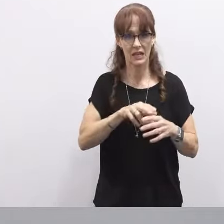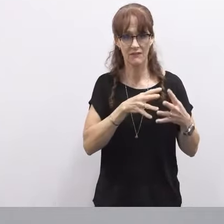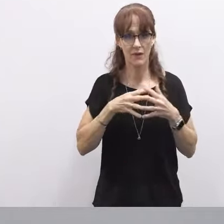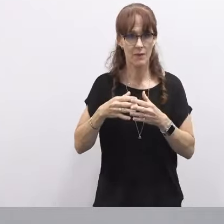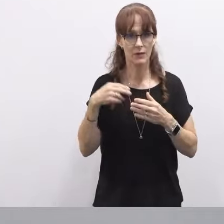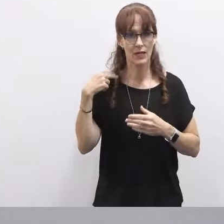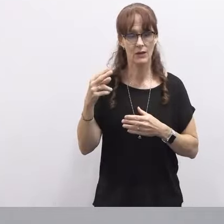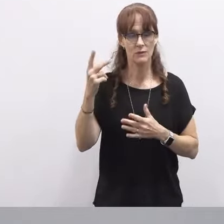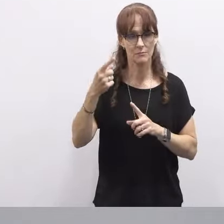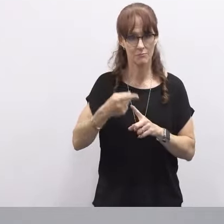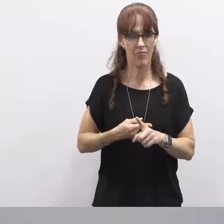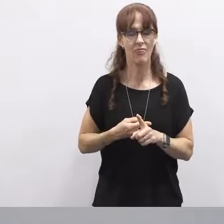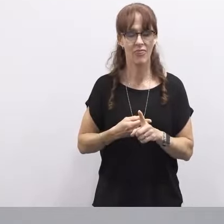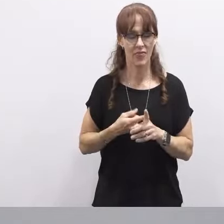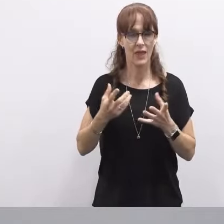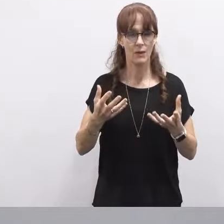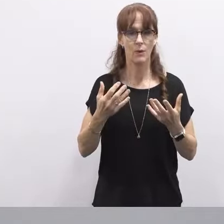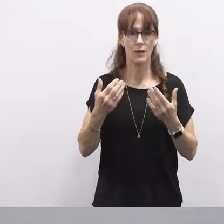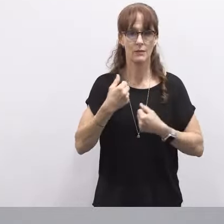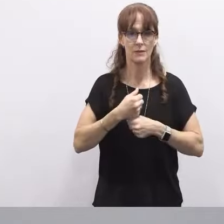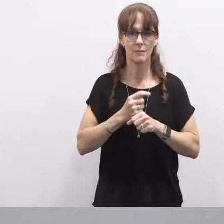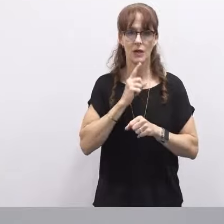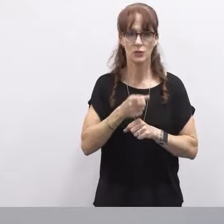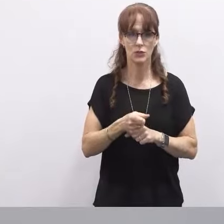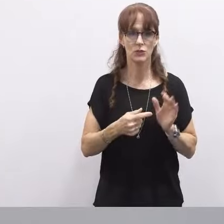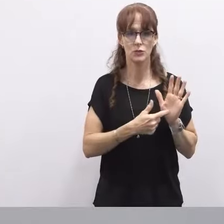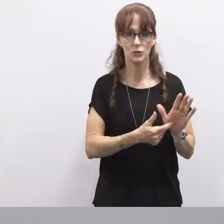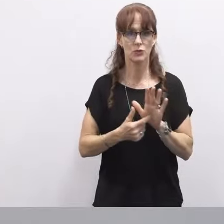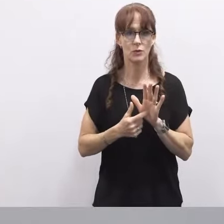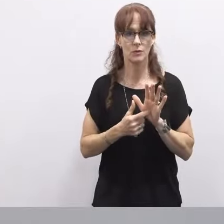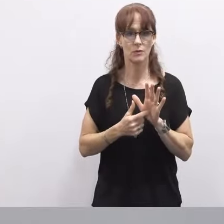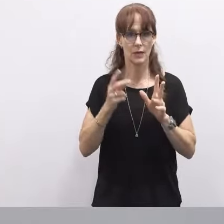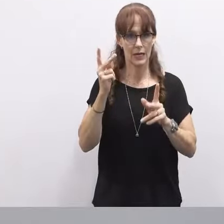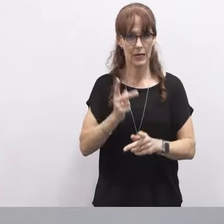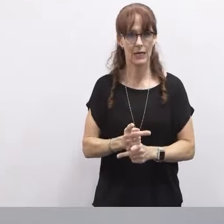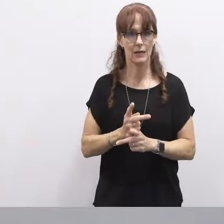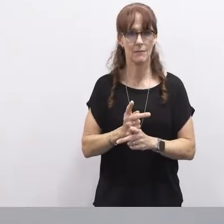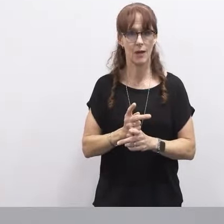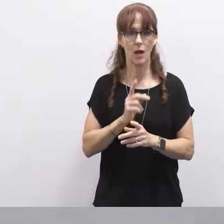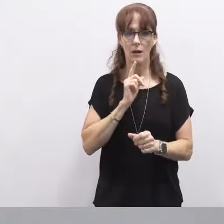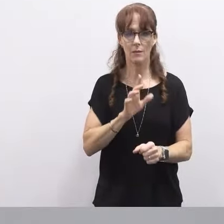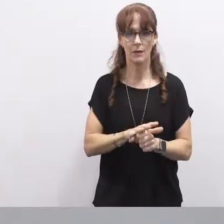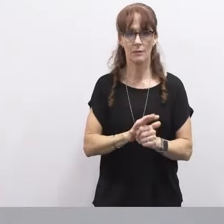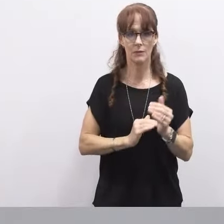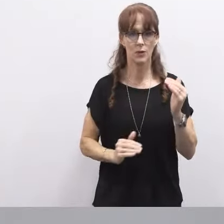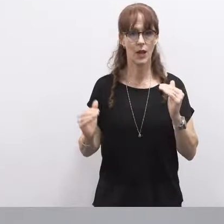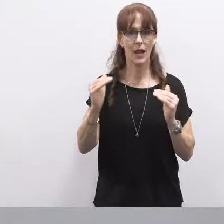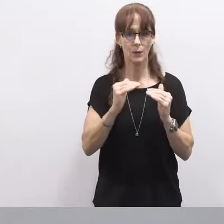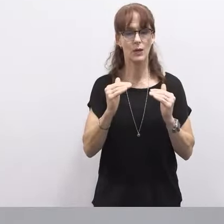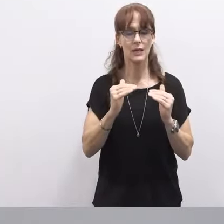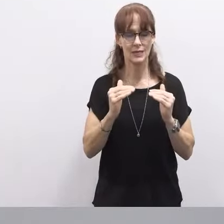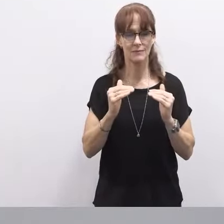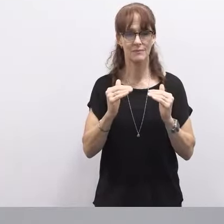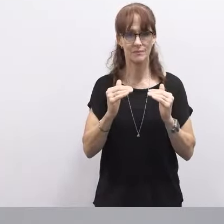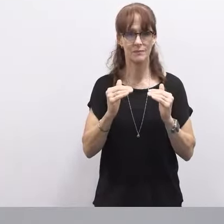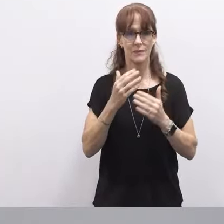and that we want to make sure that we reflect and uphold our commitment to equity and the appreciation